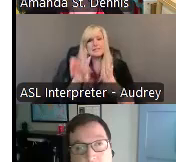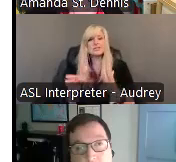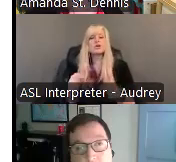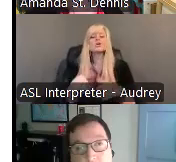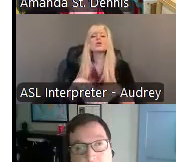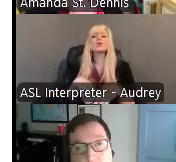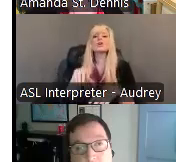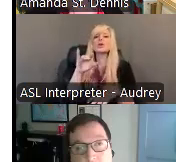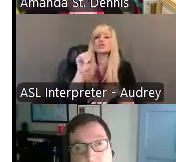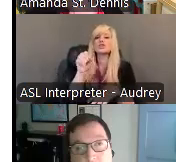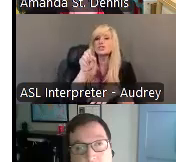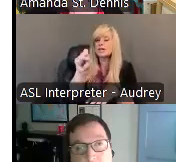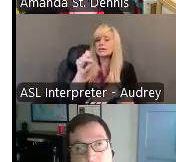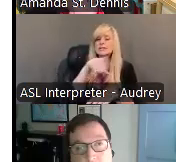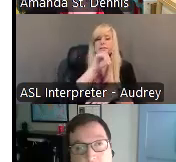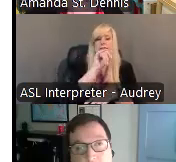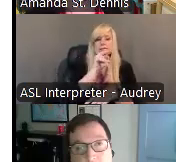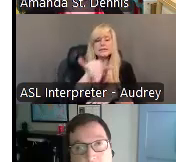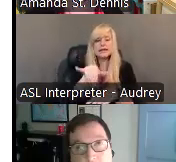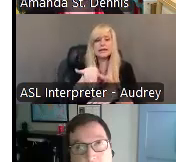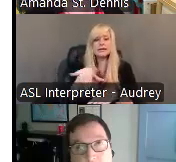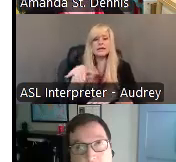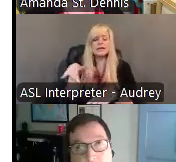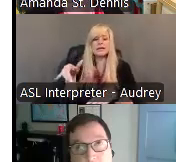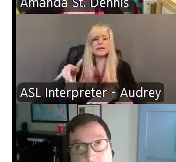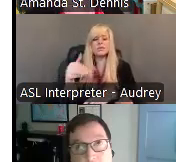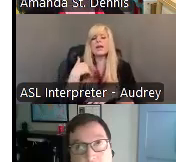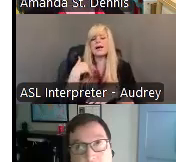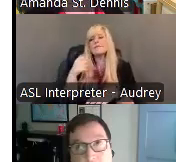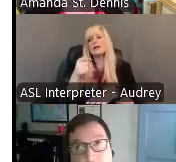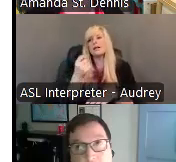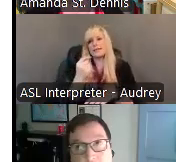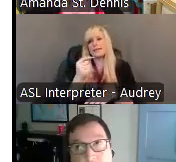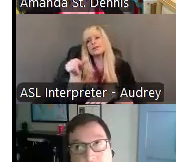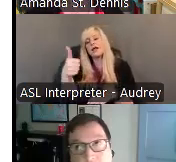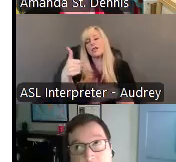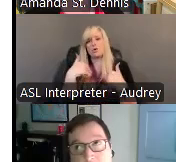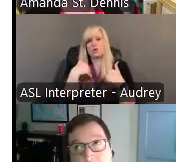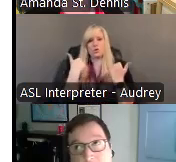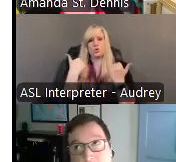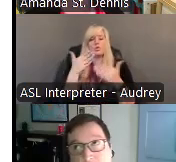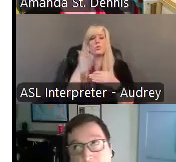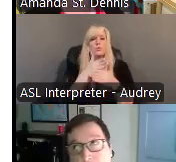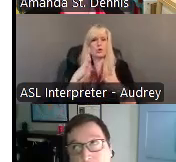Danny, along with, who we have 11 other youth partners, so 13 youth partners in total are on